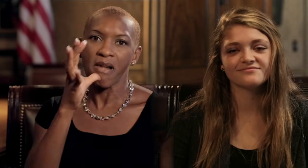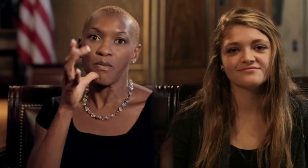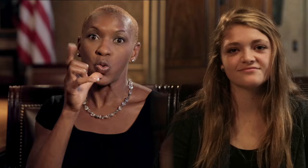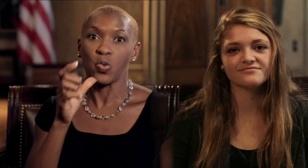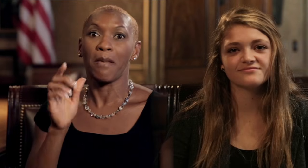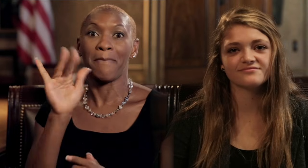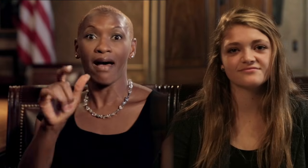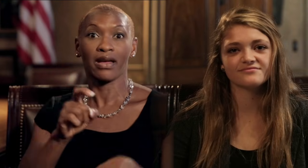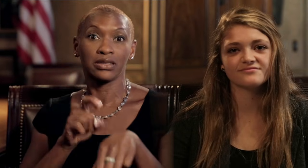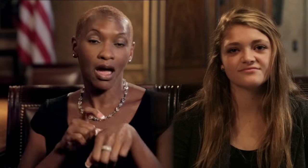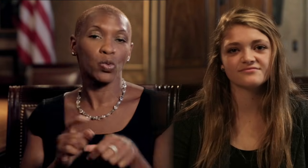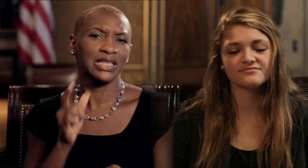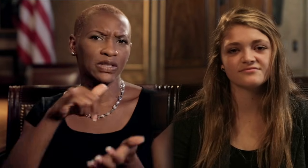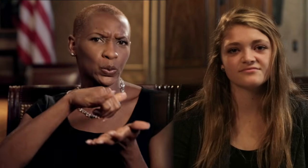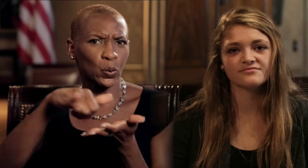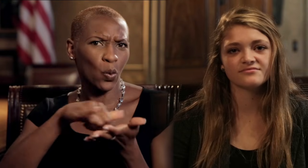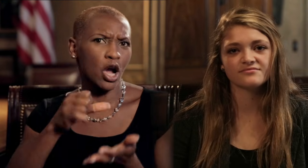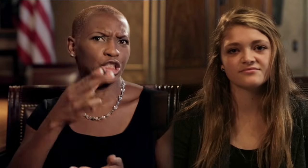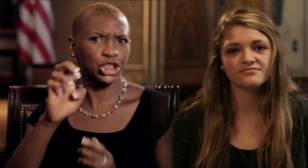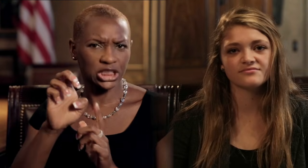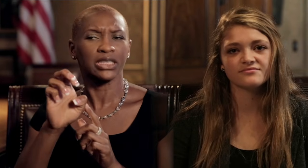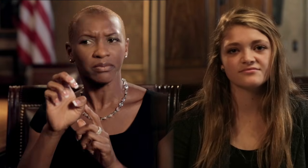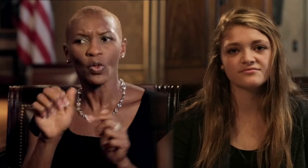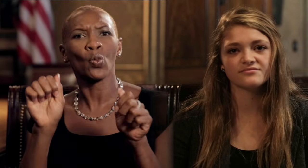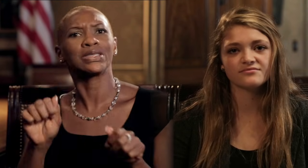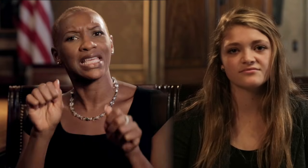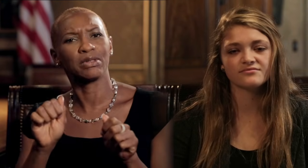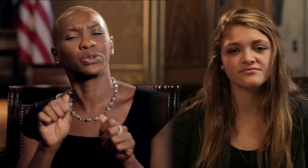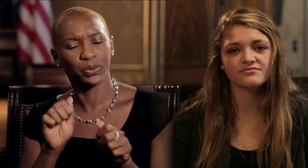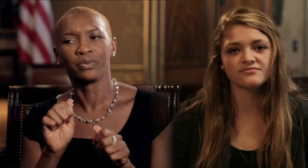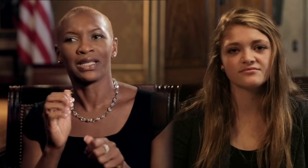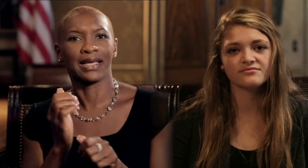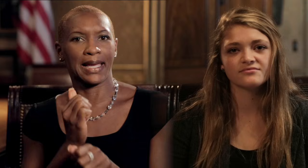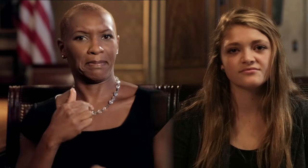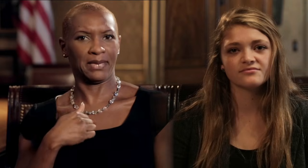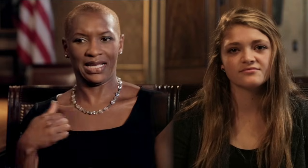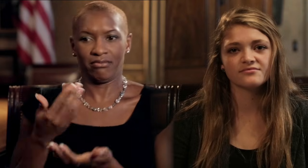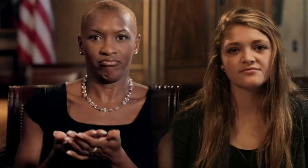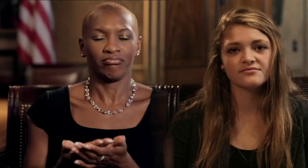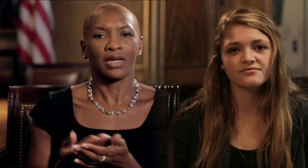my mother, who by the time was living in New York, she was able to get me